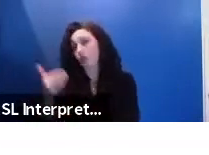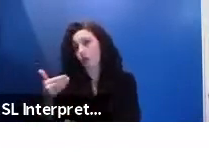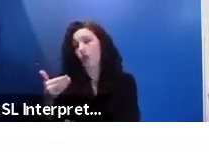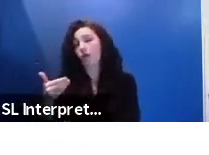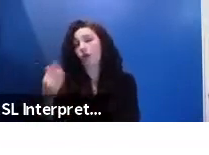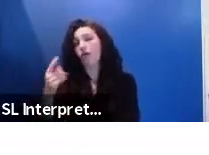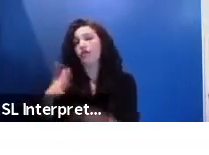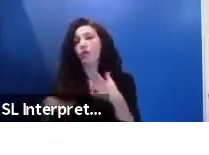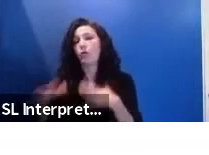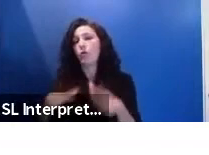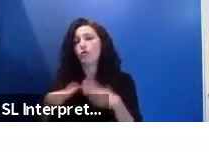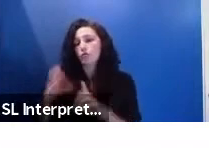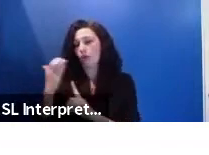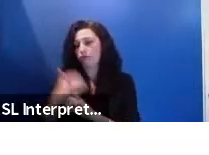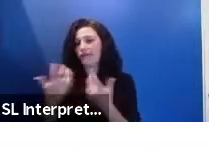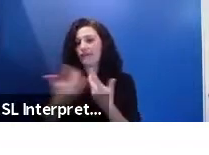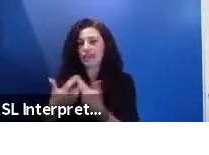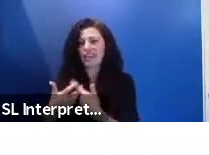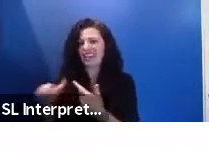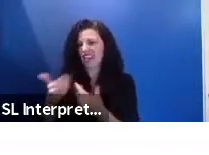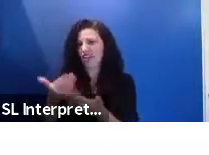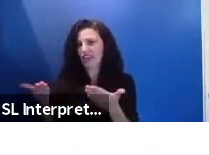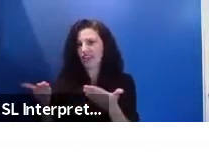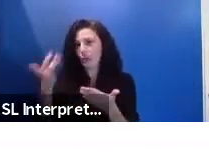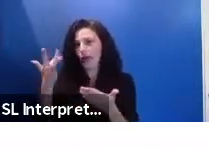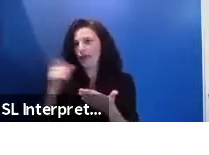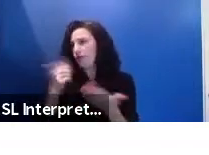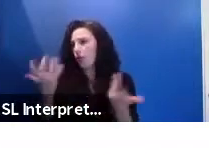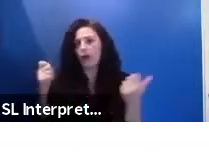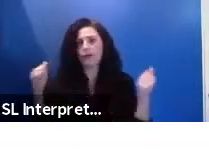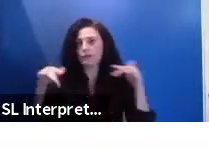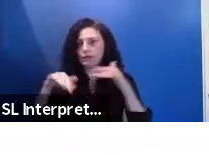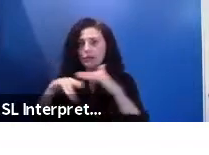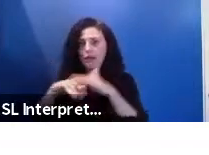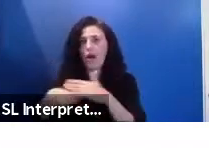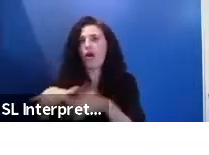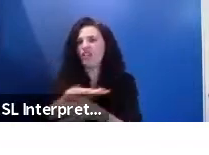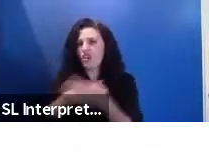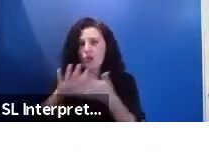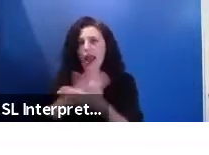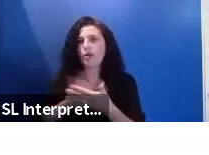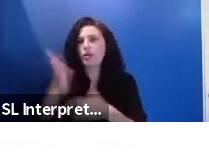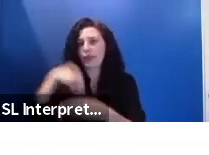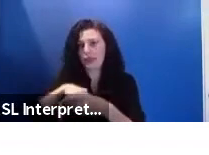and other access to the wardrobe and costume department so as to avoid overcrowding by performers in the costume and wardrobe areas.